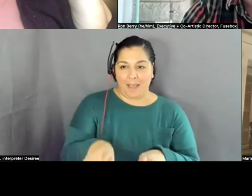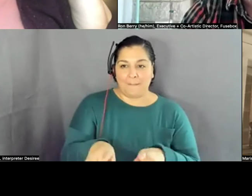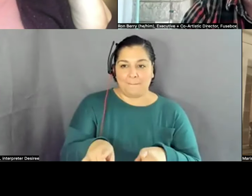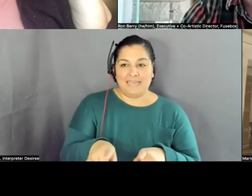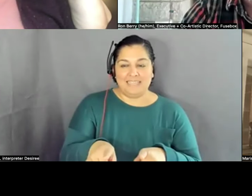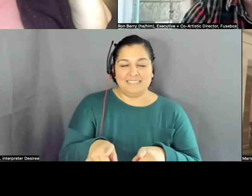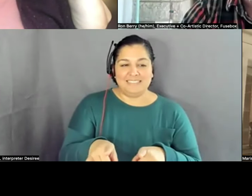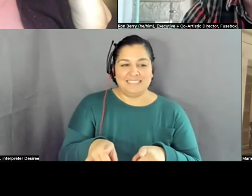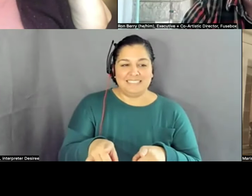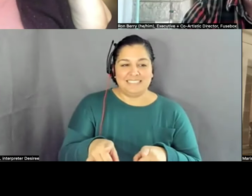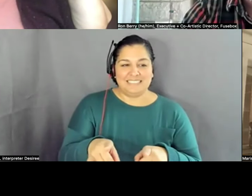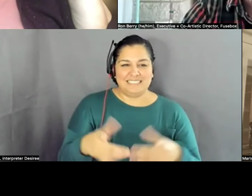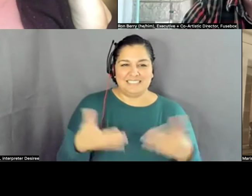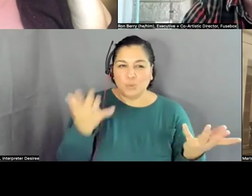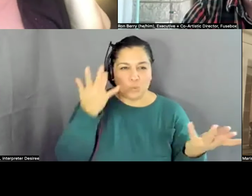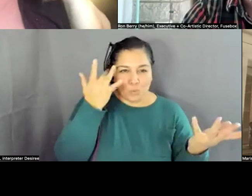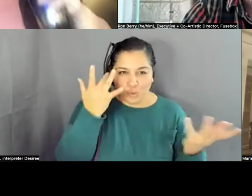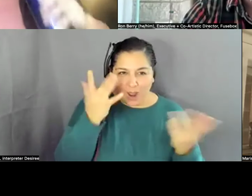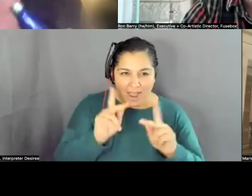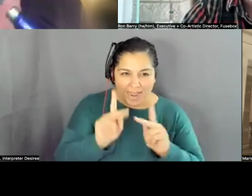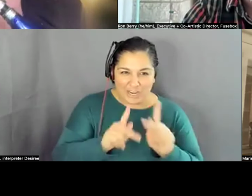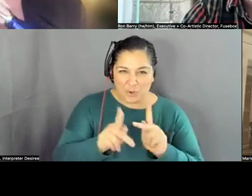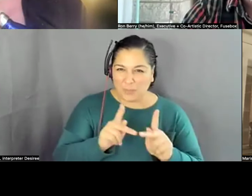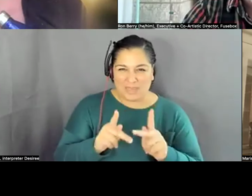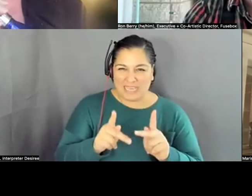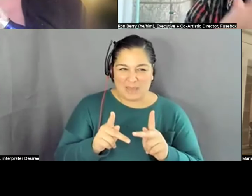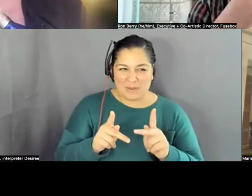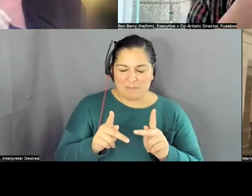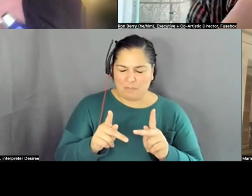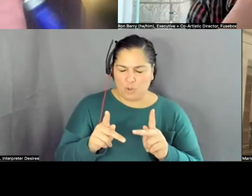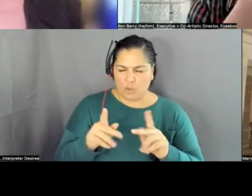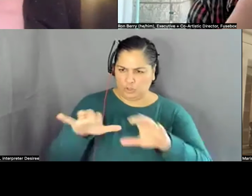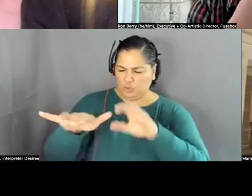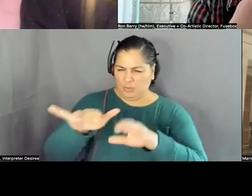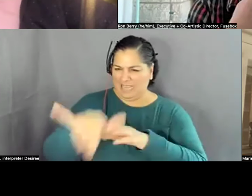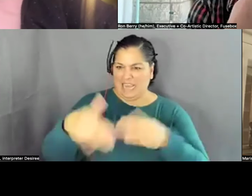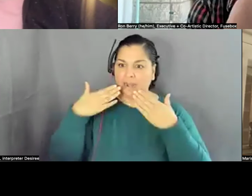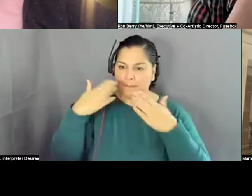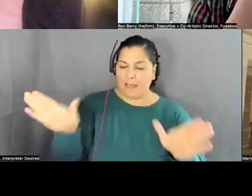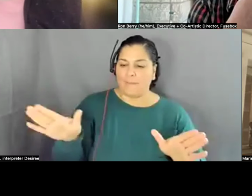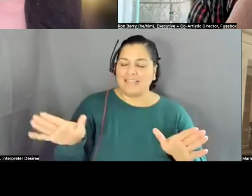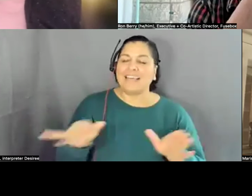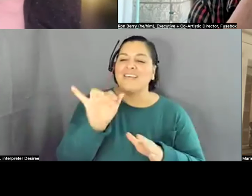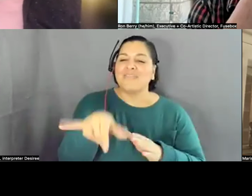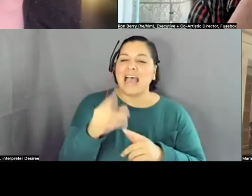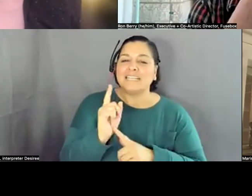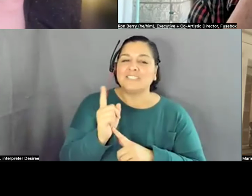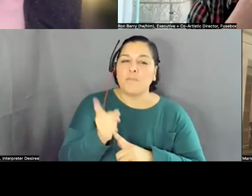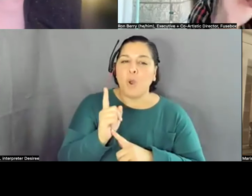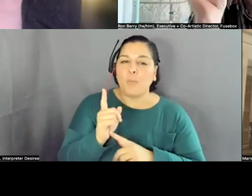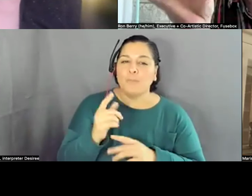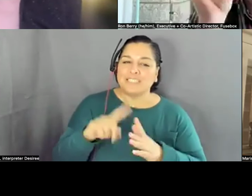like, why are people making geometric shapes out in public? It actually is a moment to open up an entire conversation around